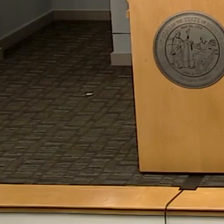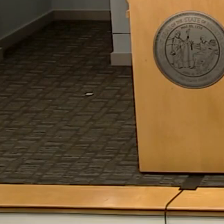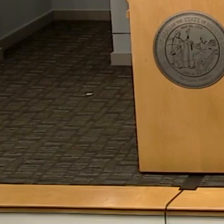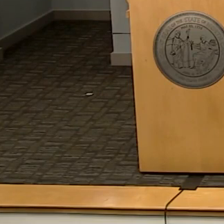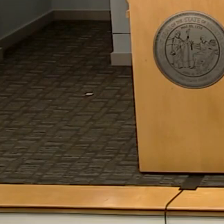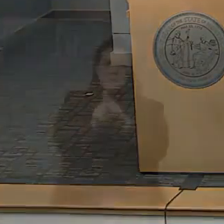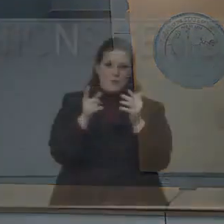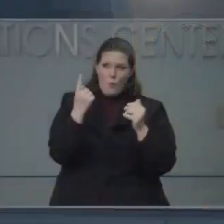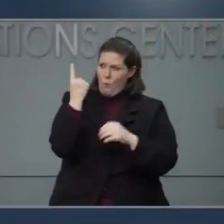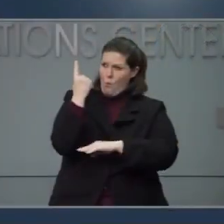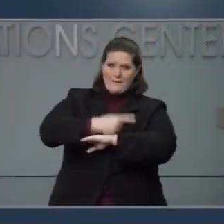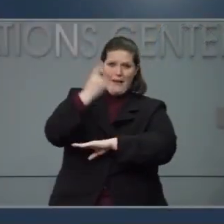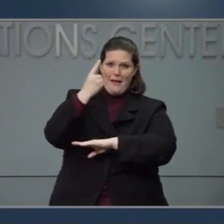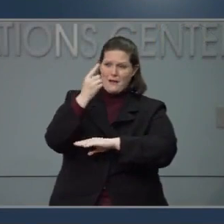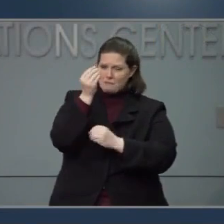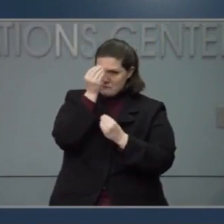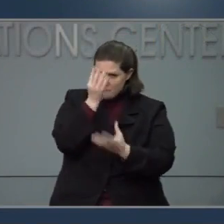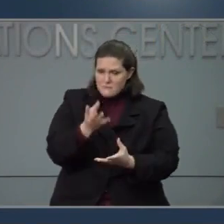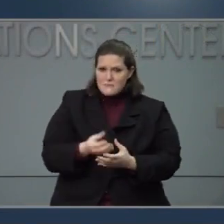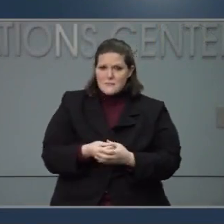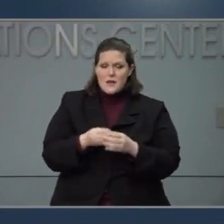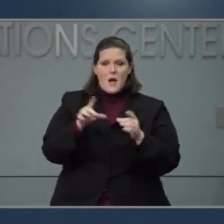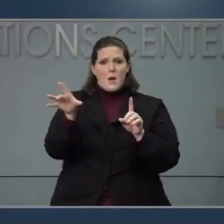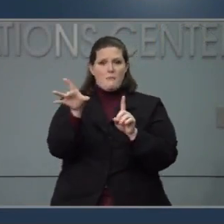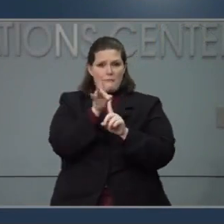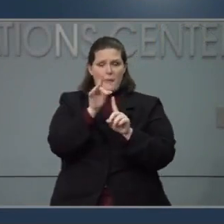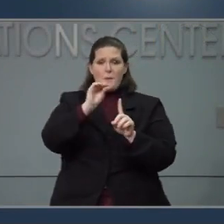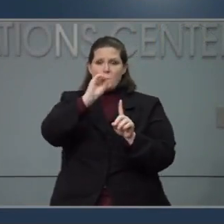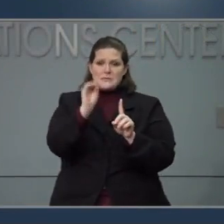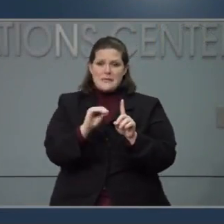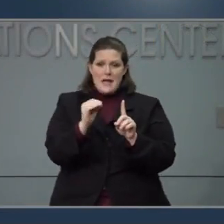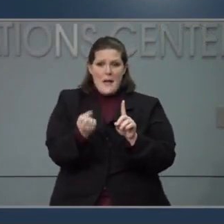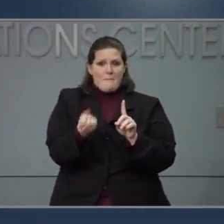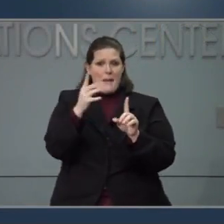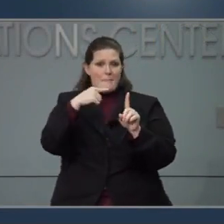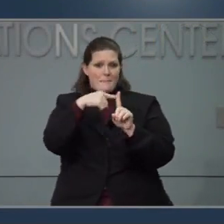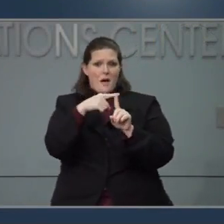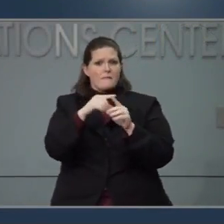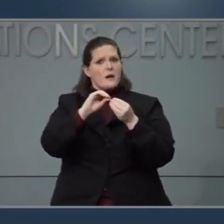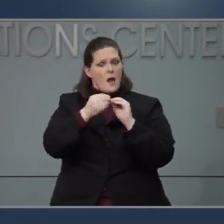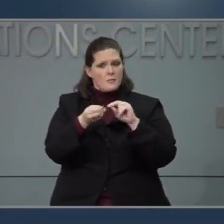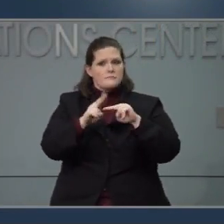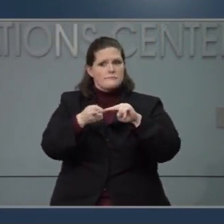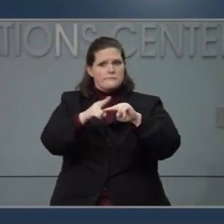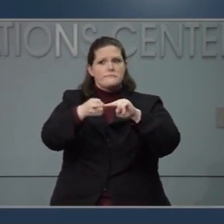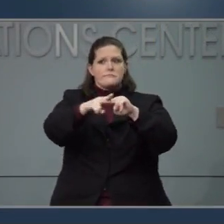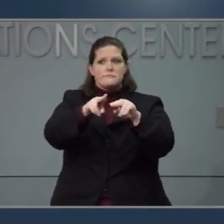I AM CONCERNED WHERE WE ARE AS A STATE.